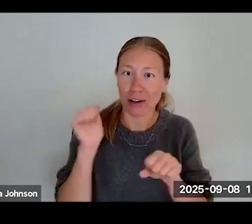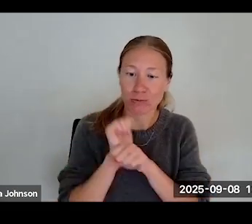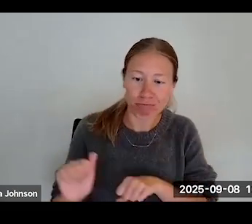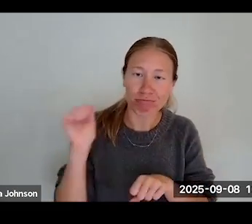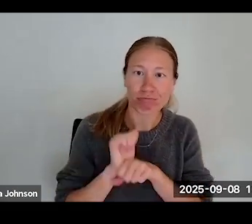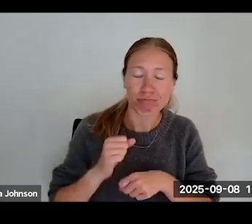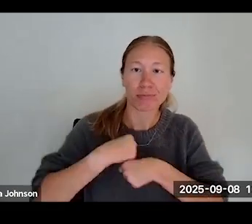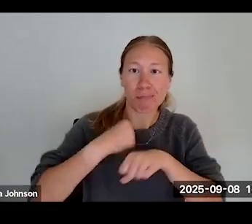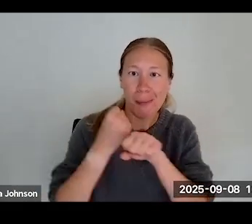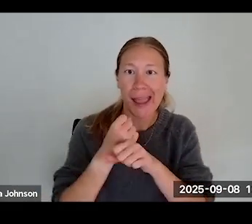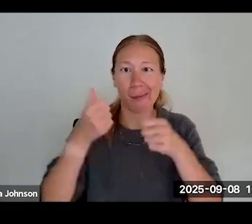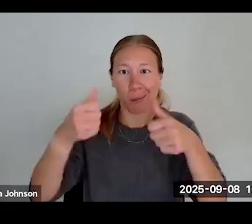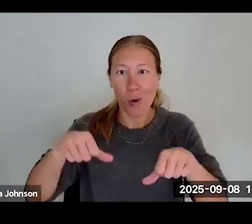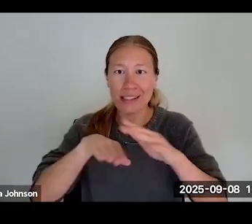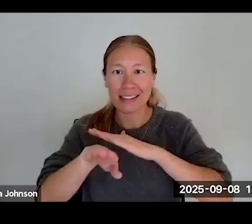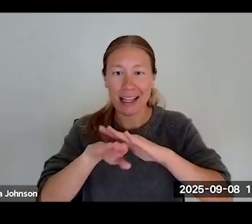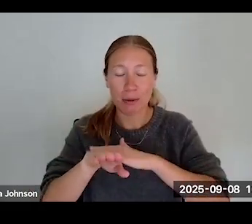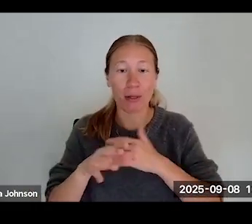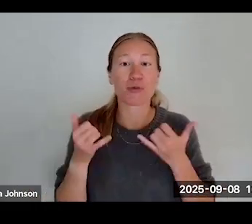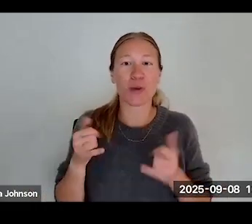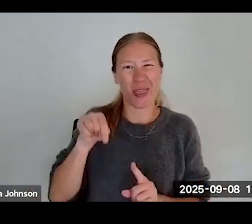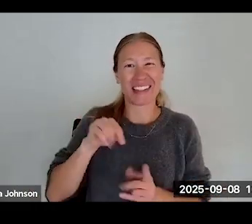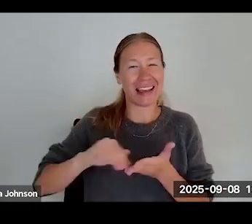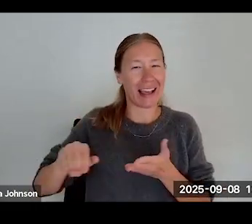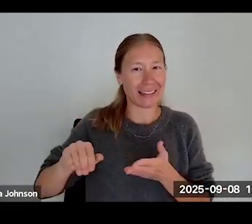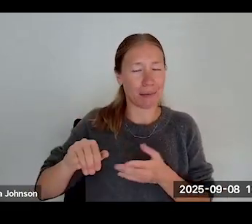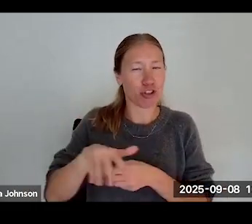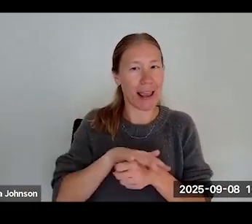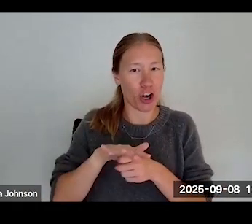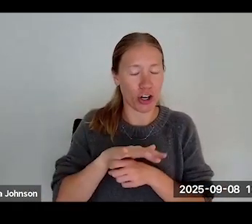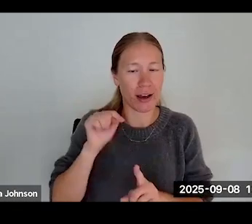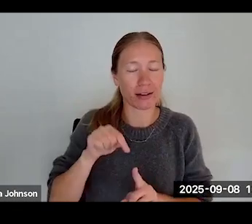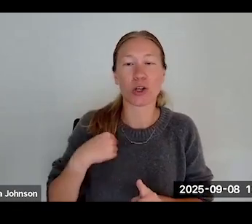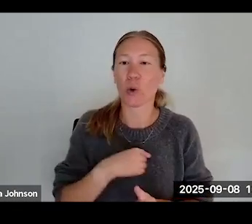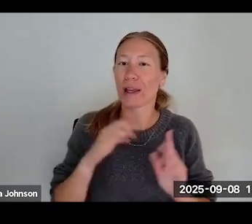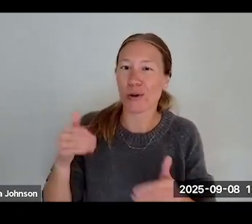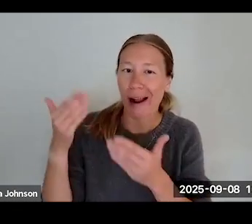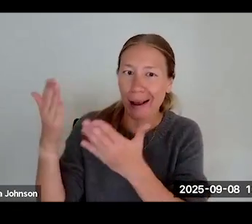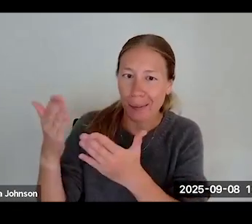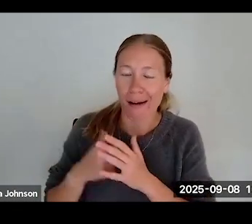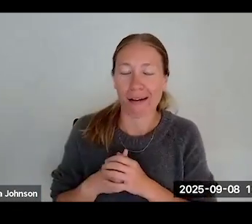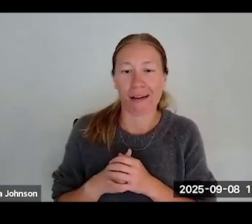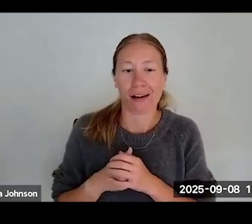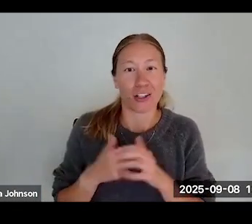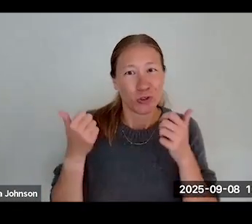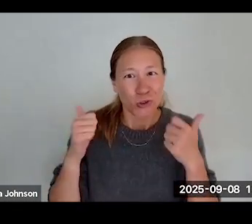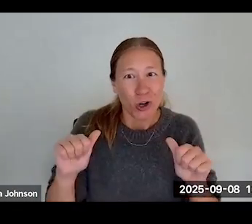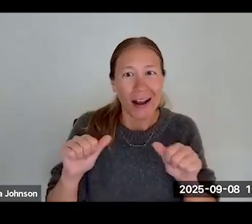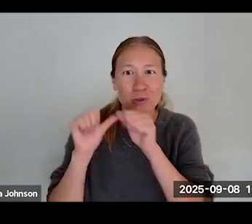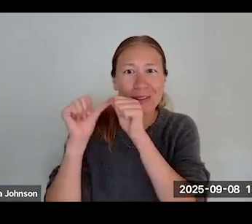So while this is an exception area, we do recommend trying to continue practices